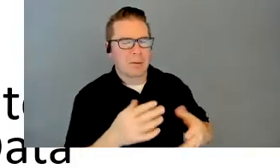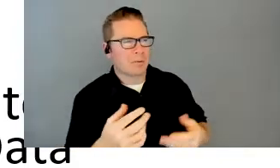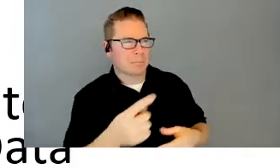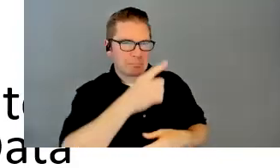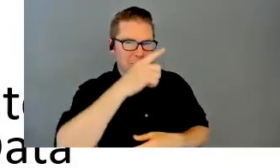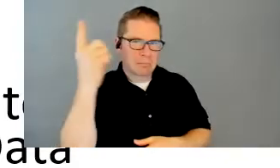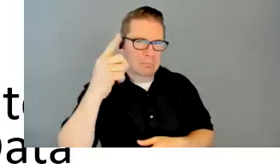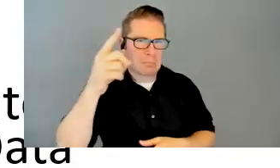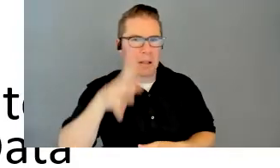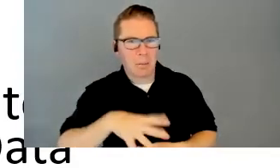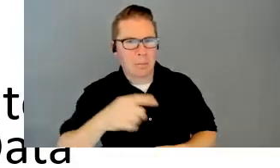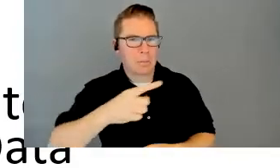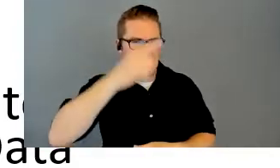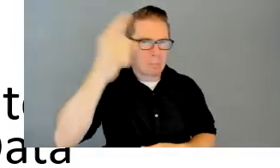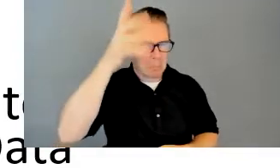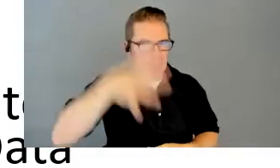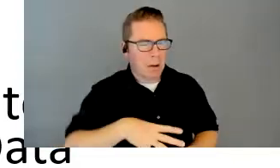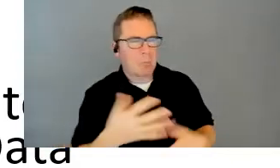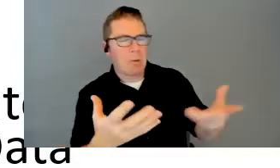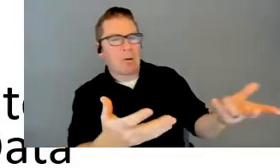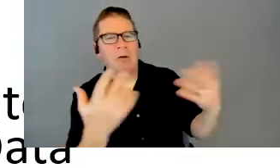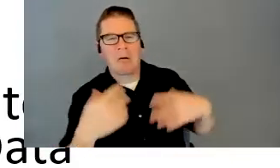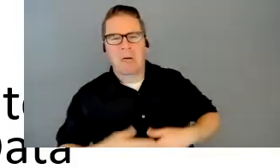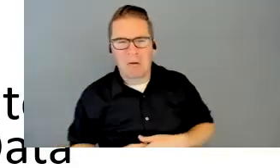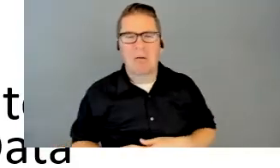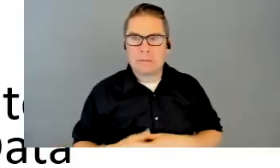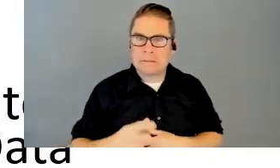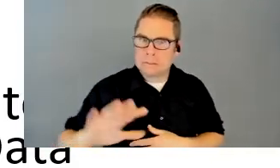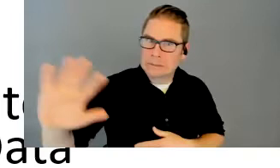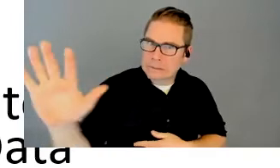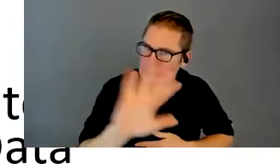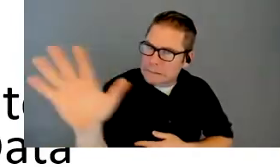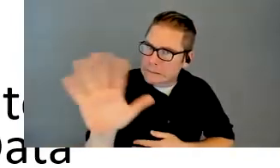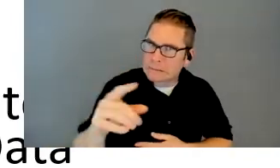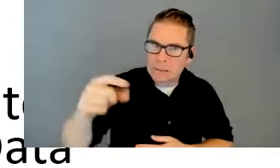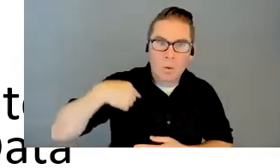We need to be asking ourselves, what is it that we are doing or not doing